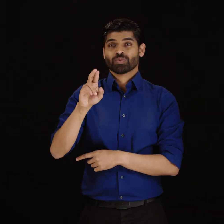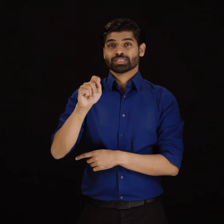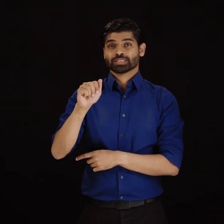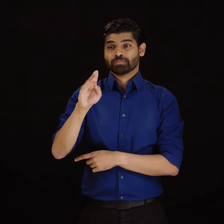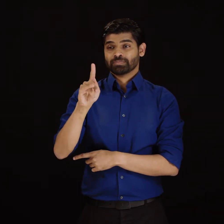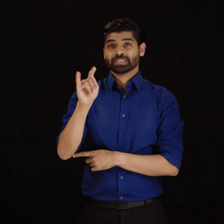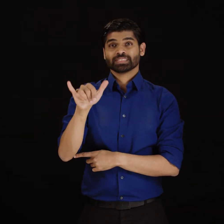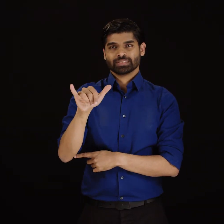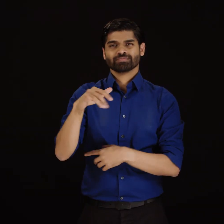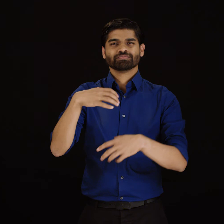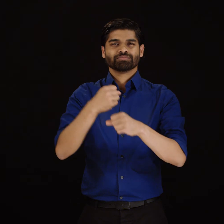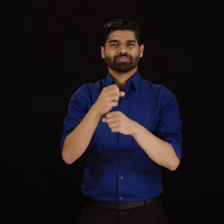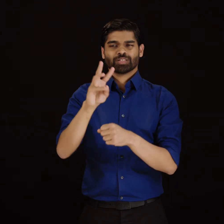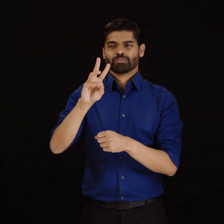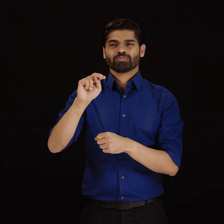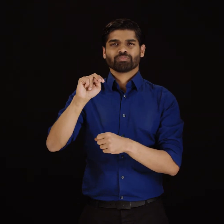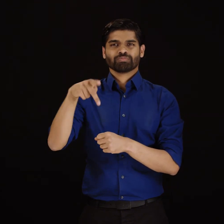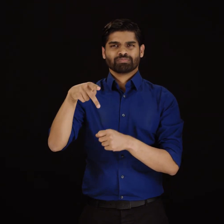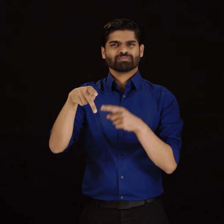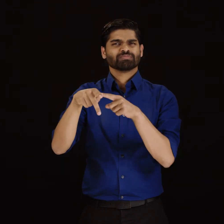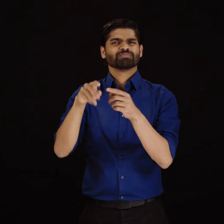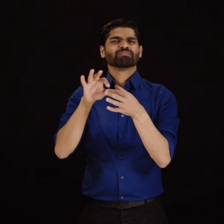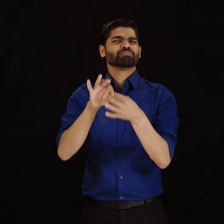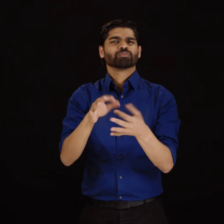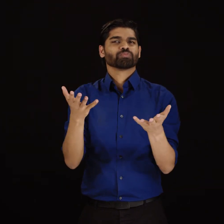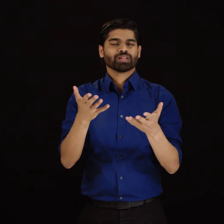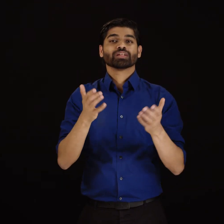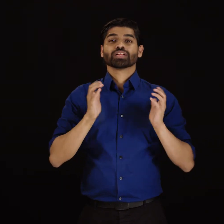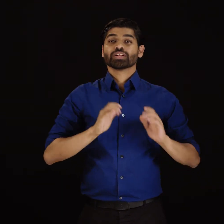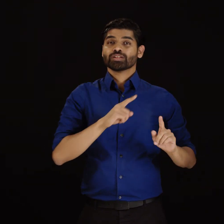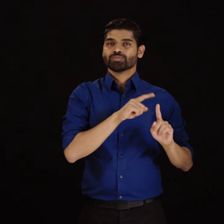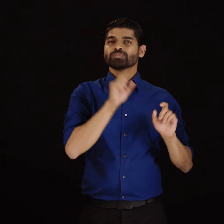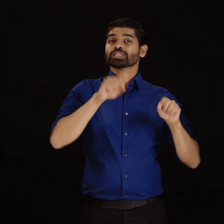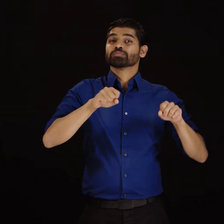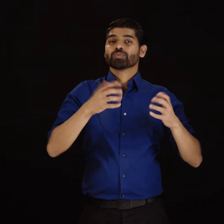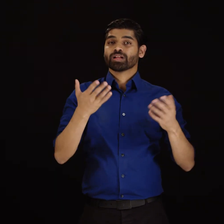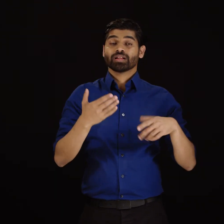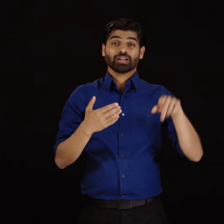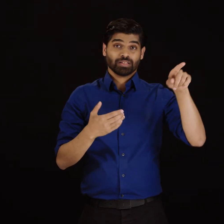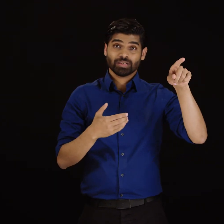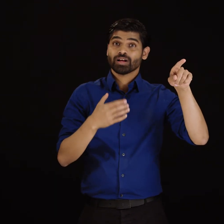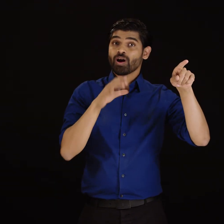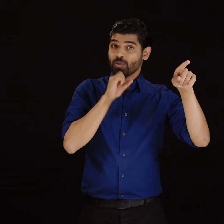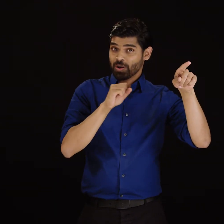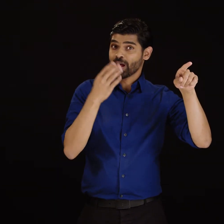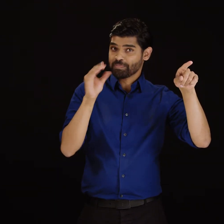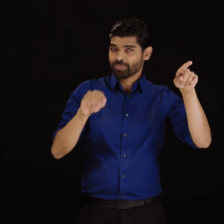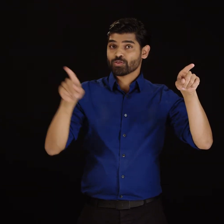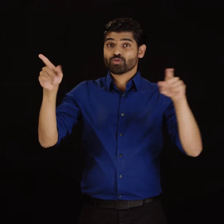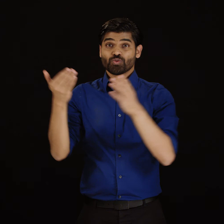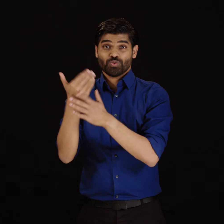Wireless Number Portability (WNP) refers to a wireless consumer's ability to change service providers within the same